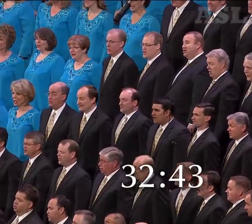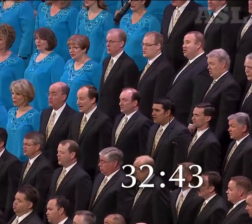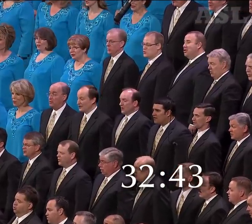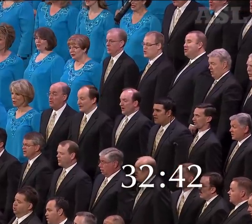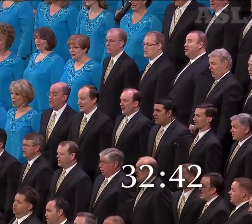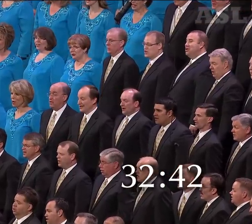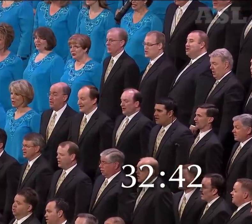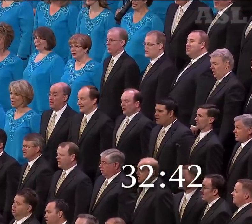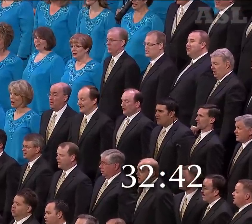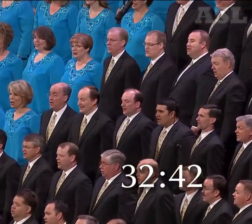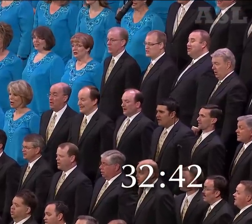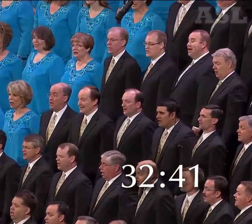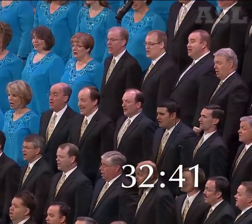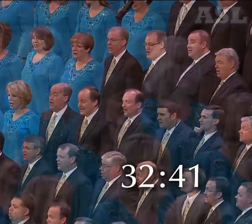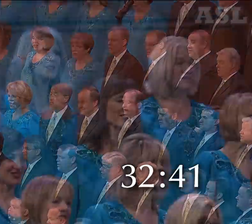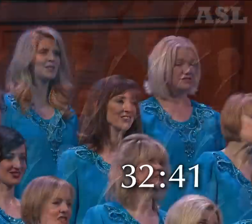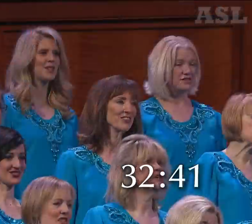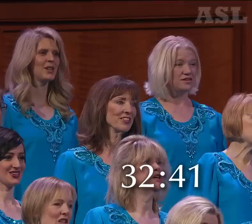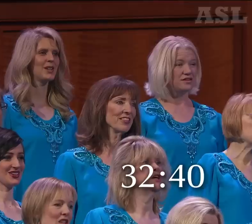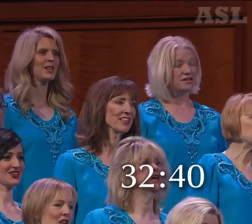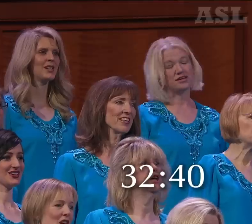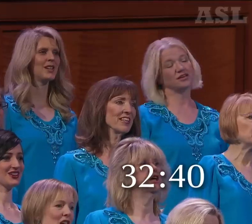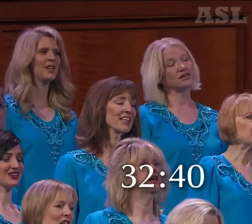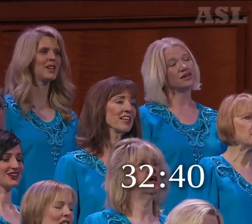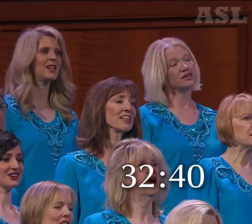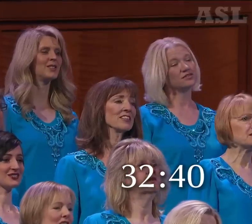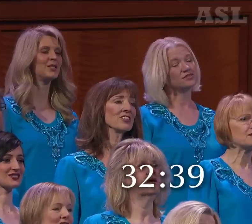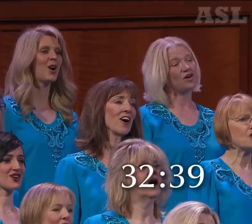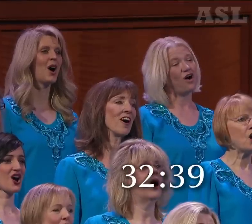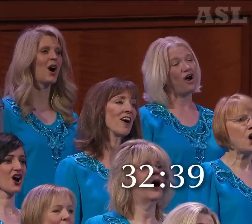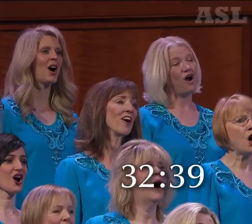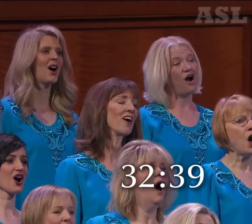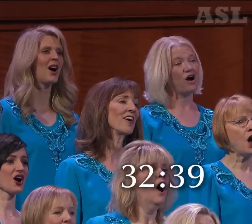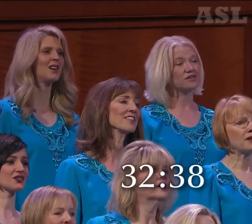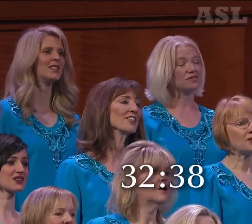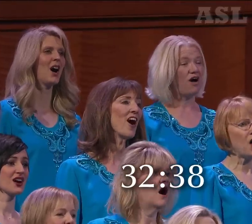THIS IS THE ENGLISH